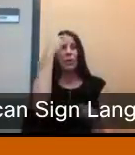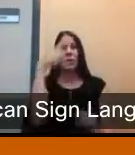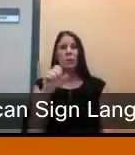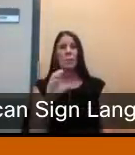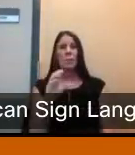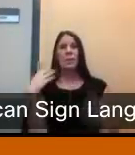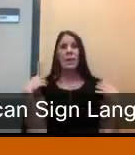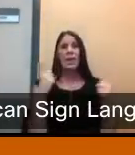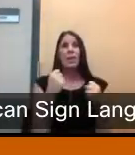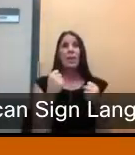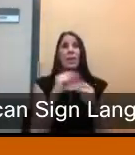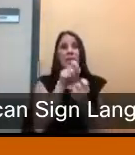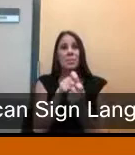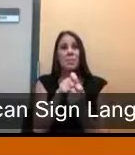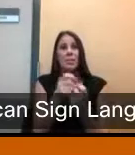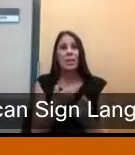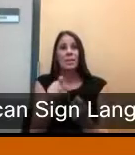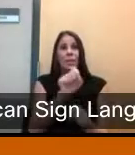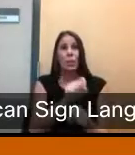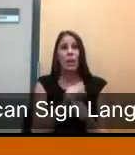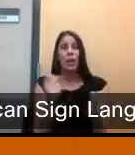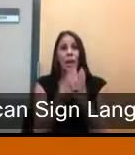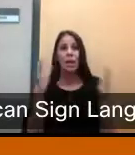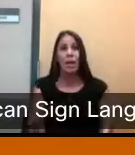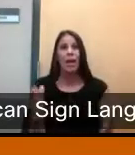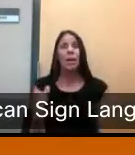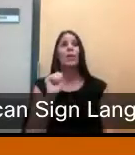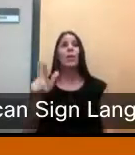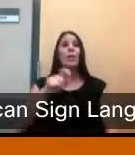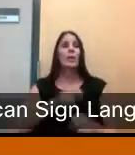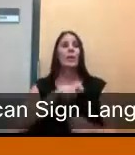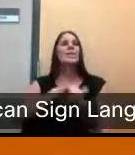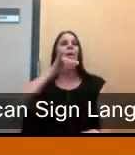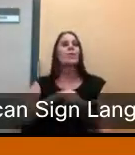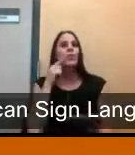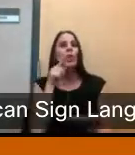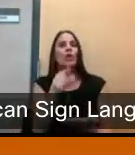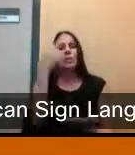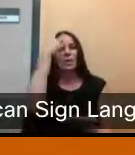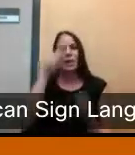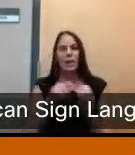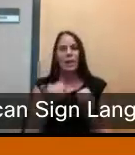you work on a lot all the time, it is impossible for you to think about it. Like a normal person.